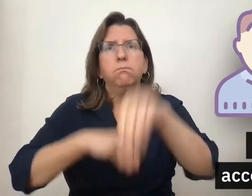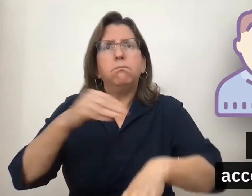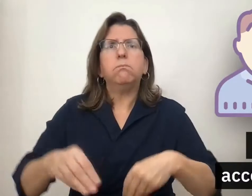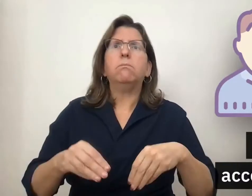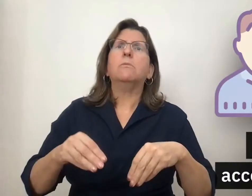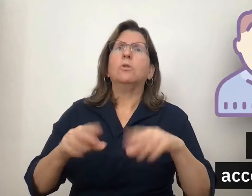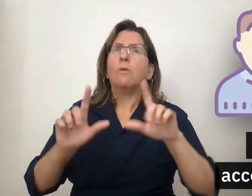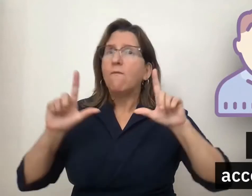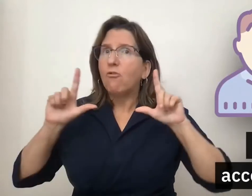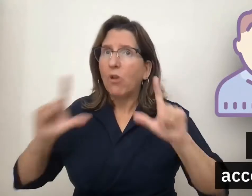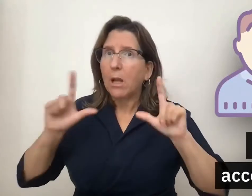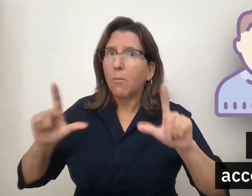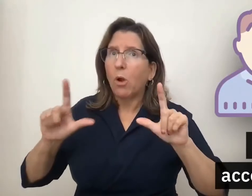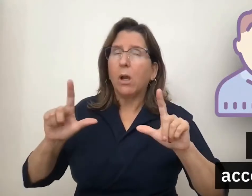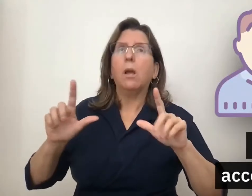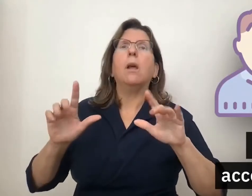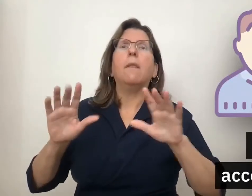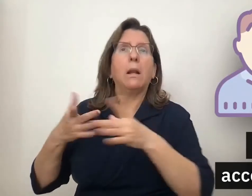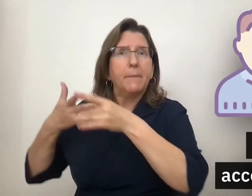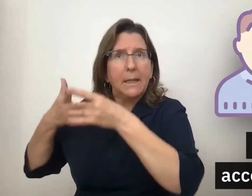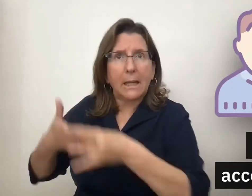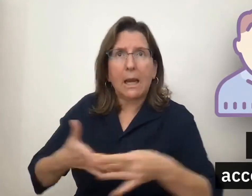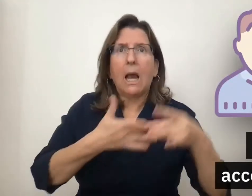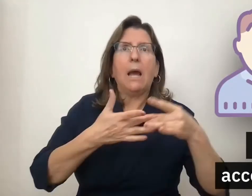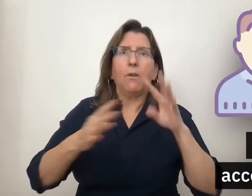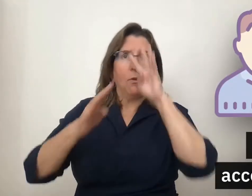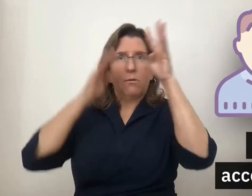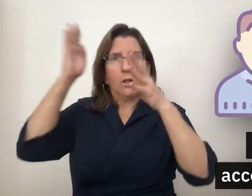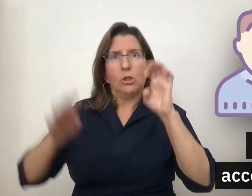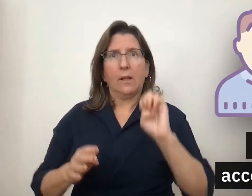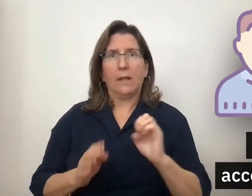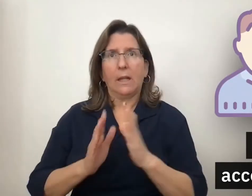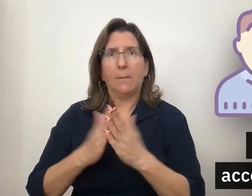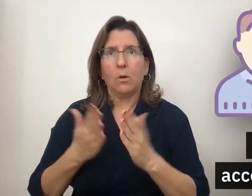into the new framework when producing our ebooks.